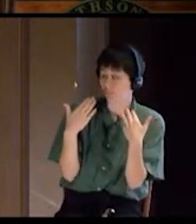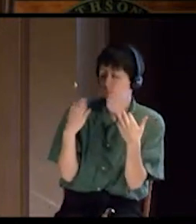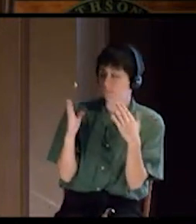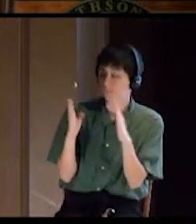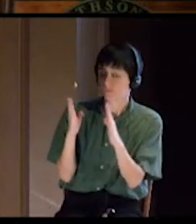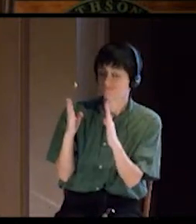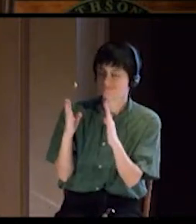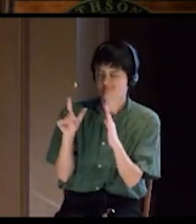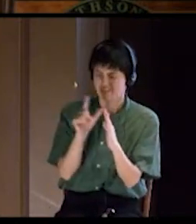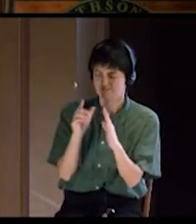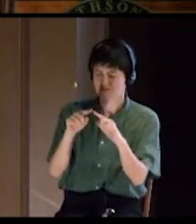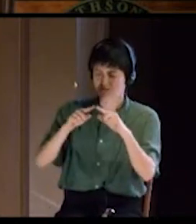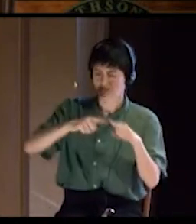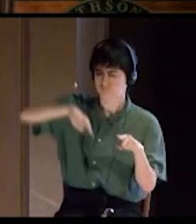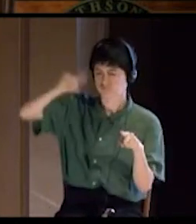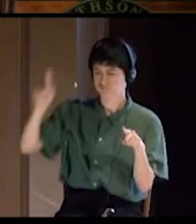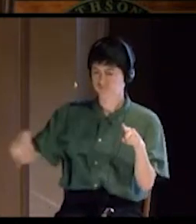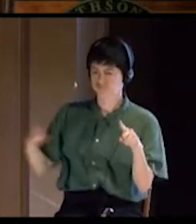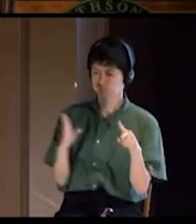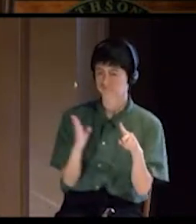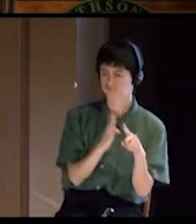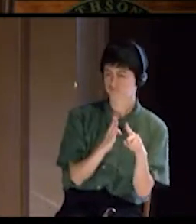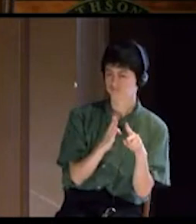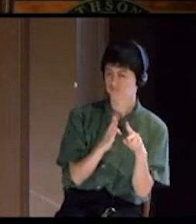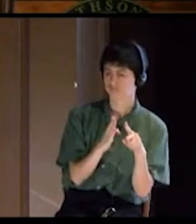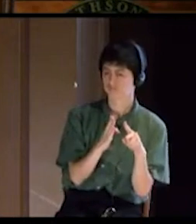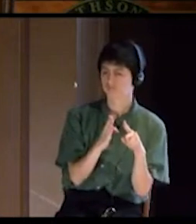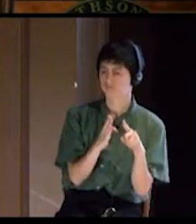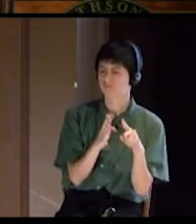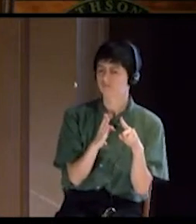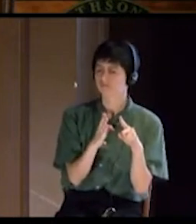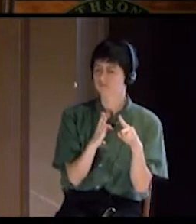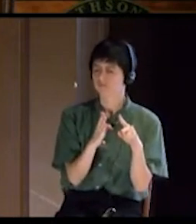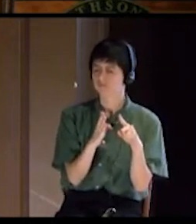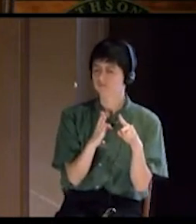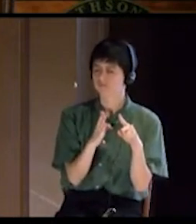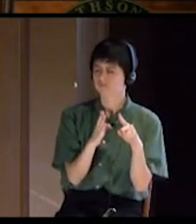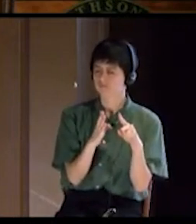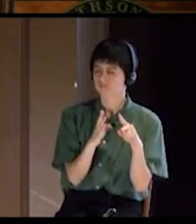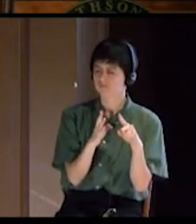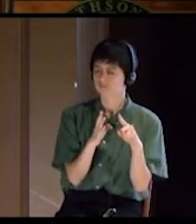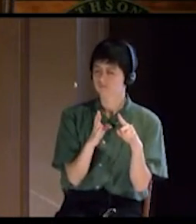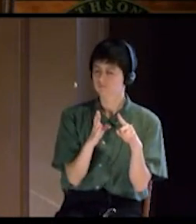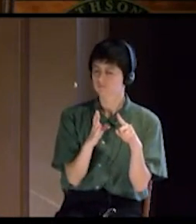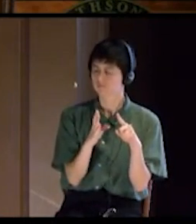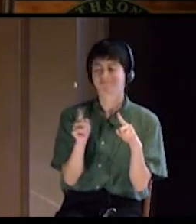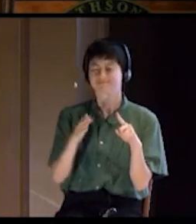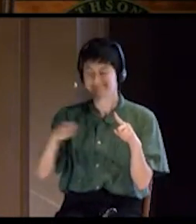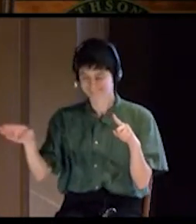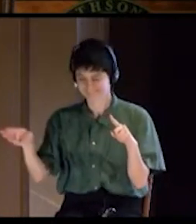and when it gets warmer, they get cooler, probably caused by differential mortality where big critters when it's warm,